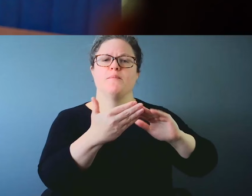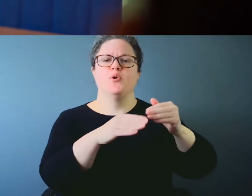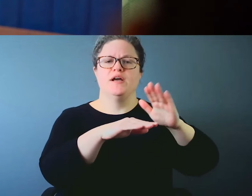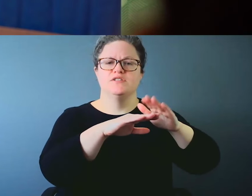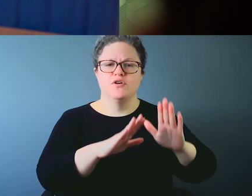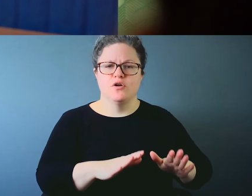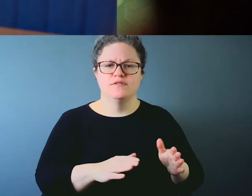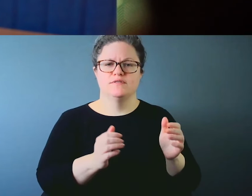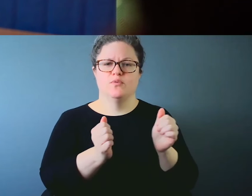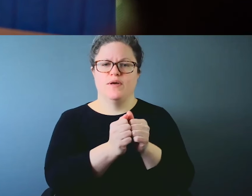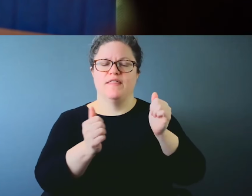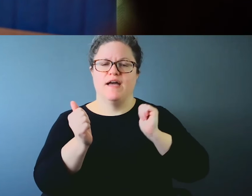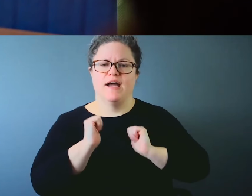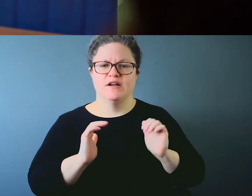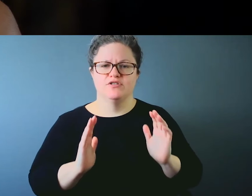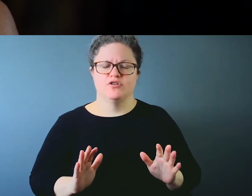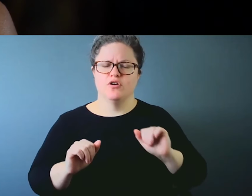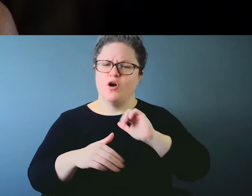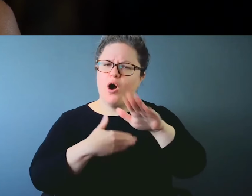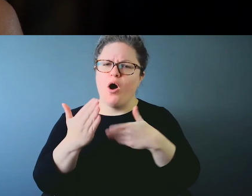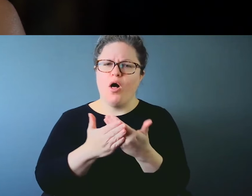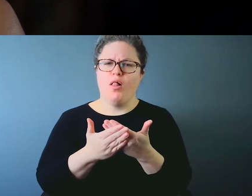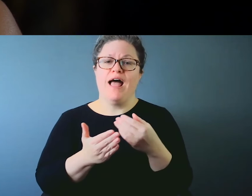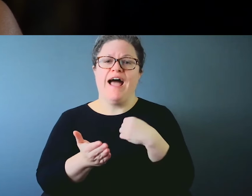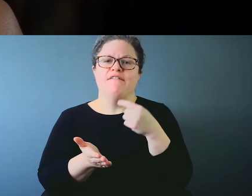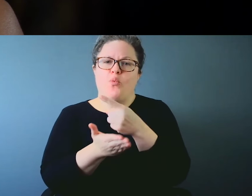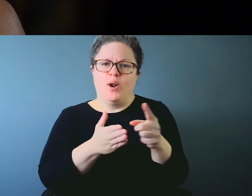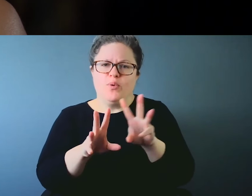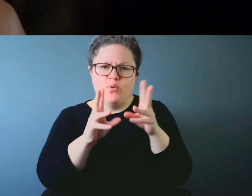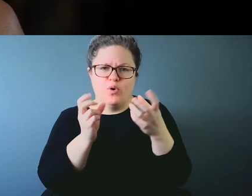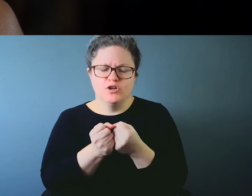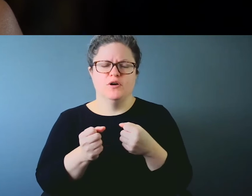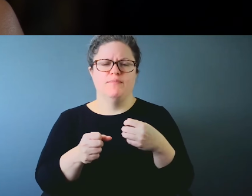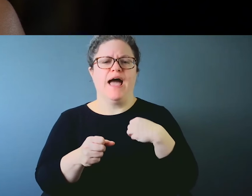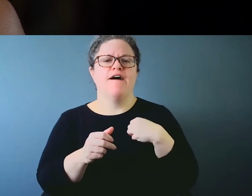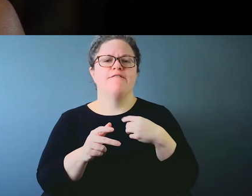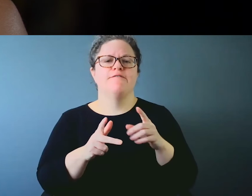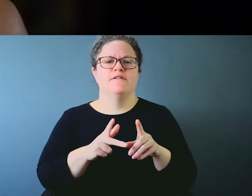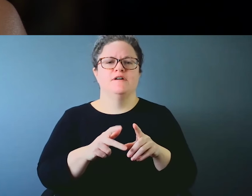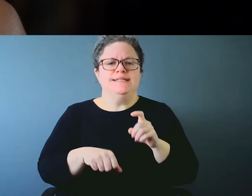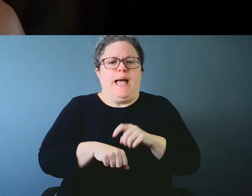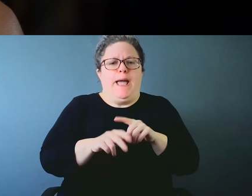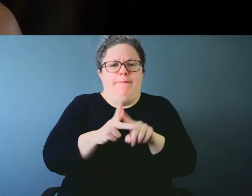with everyone, and have those workshops and have that initial time to talk through everything,